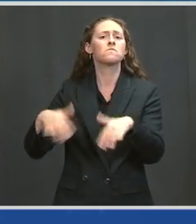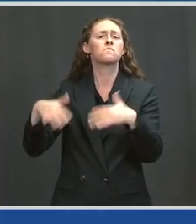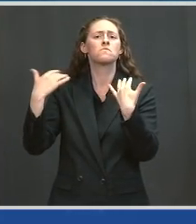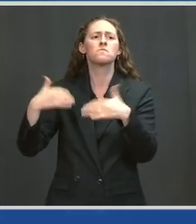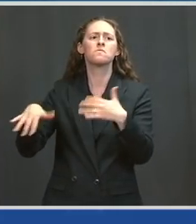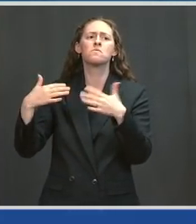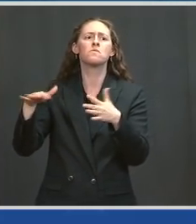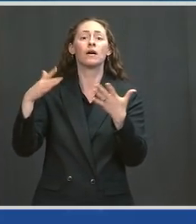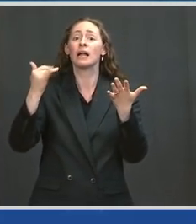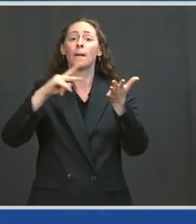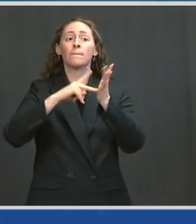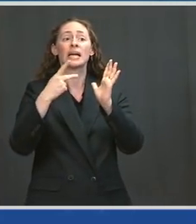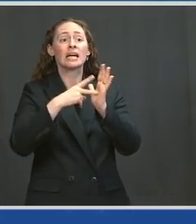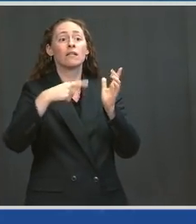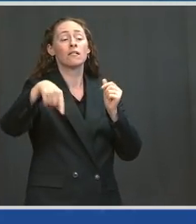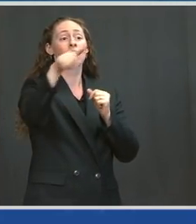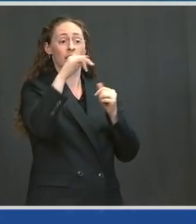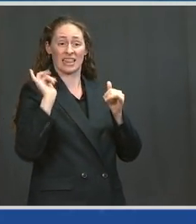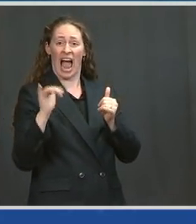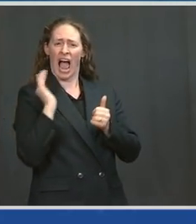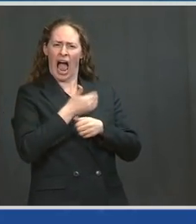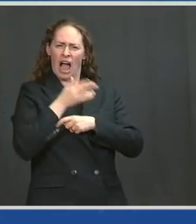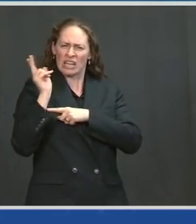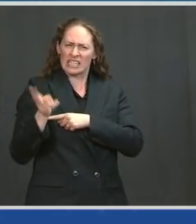But as thankful as I am to know my history,